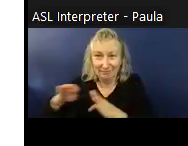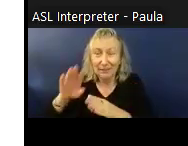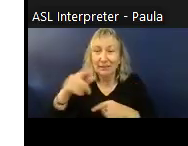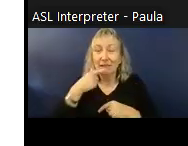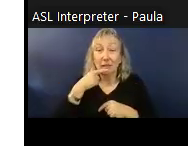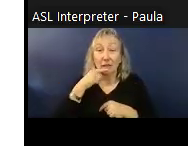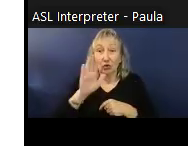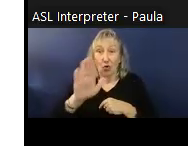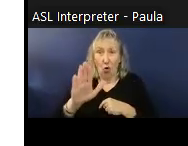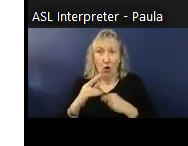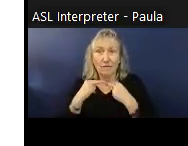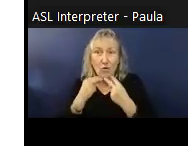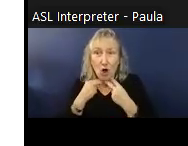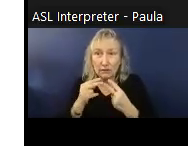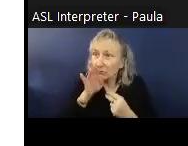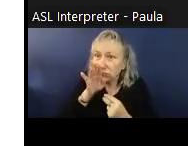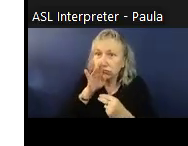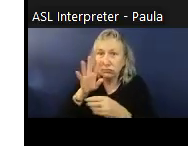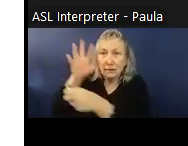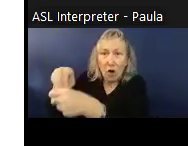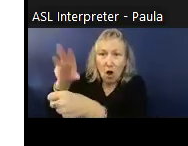to center community perspectives.